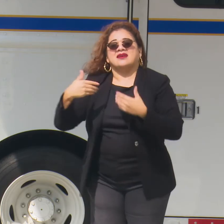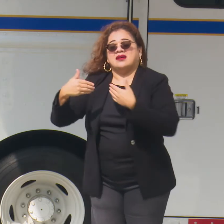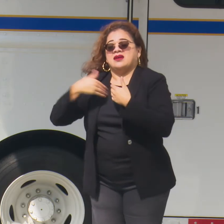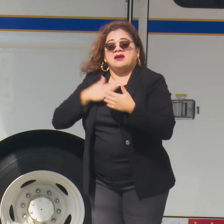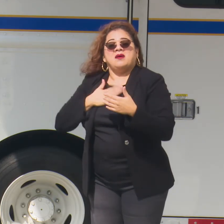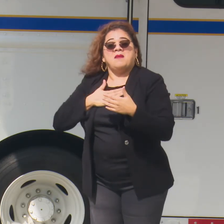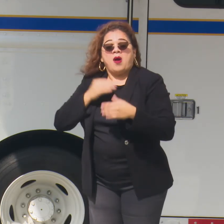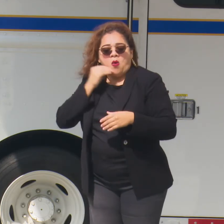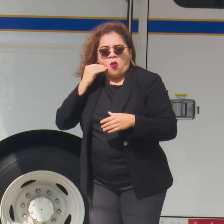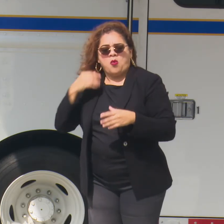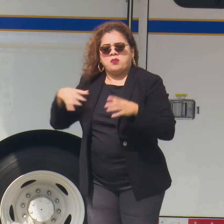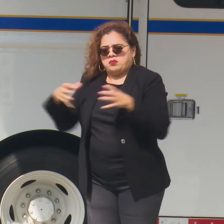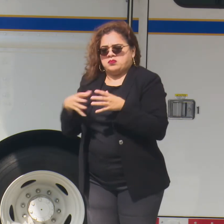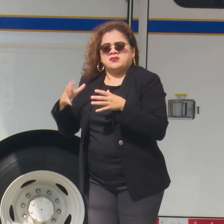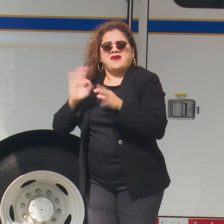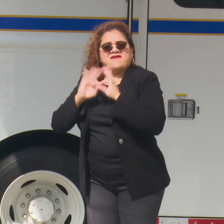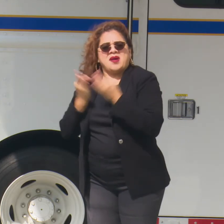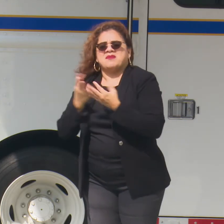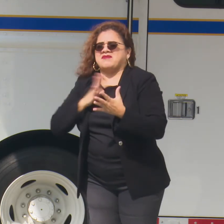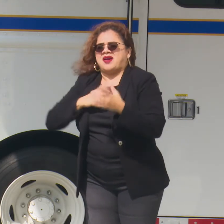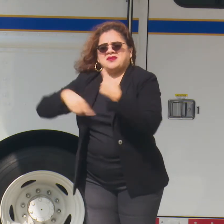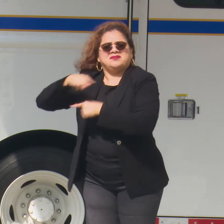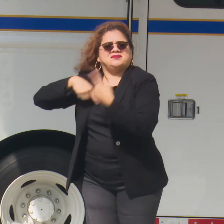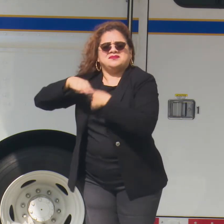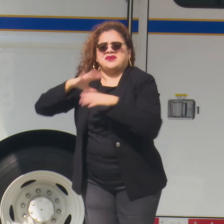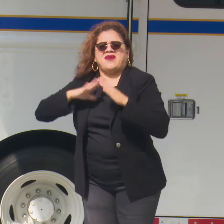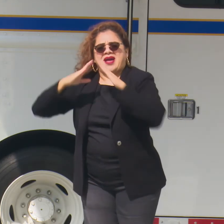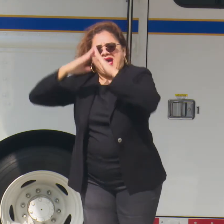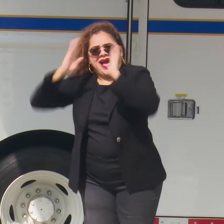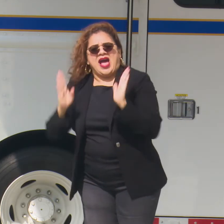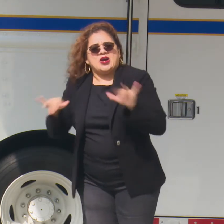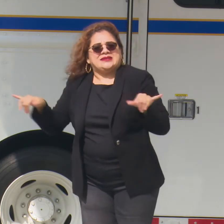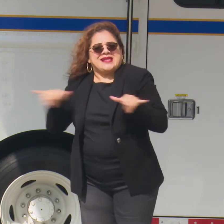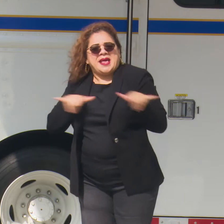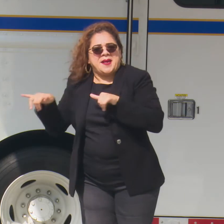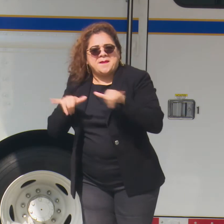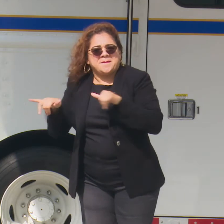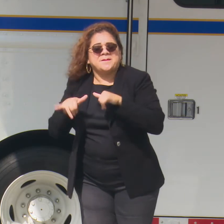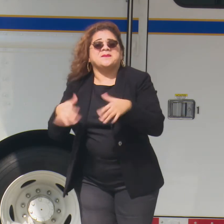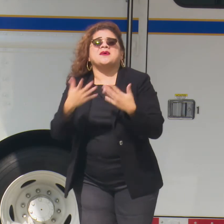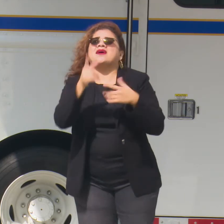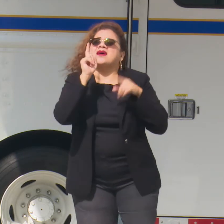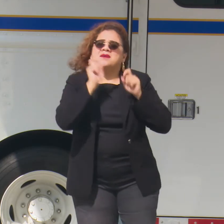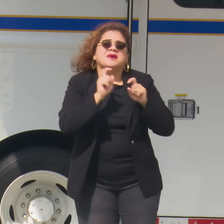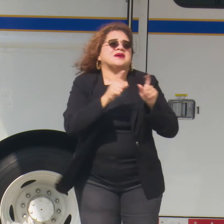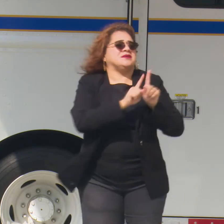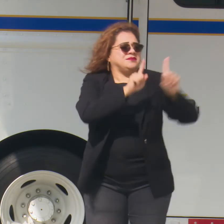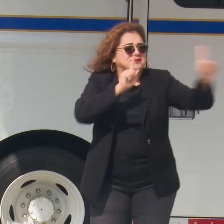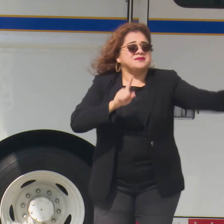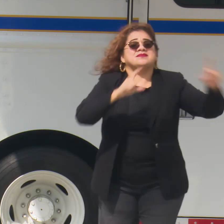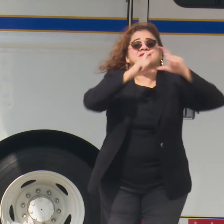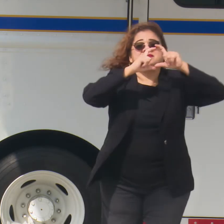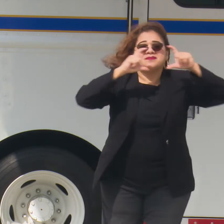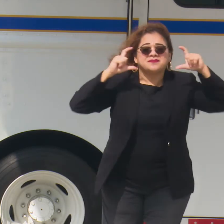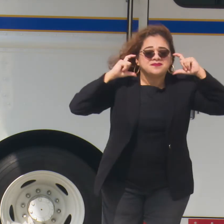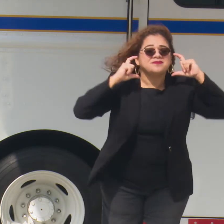Wear a face covering whenever you're around people that you don't live with. Wash your hands frequently and disinfect high touch surfaces